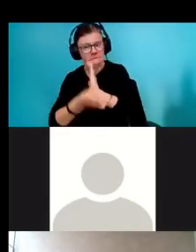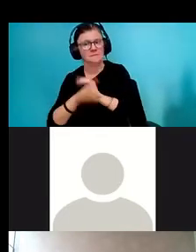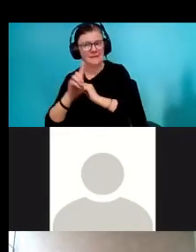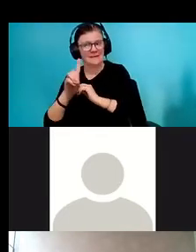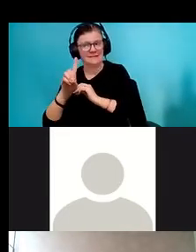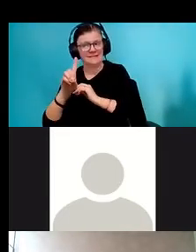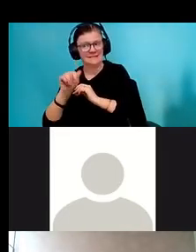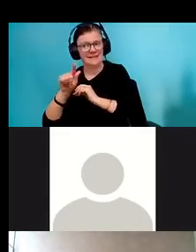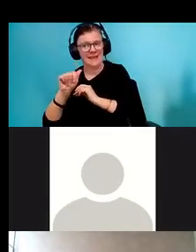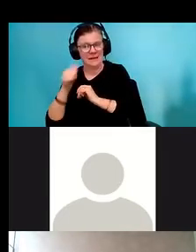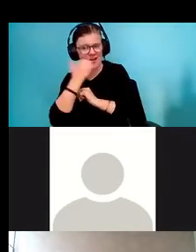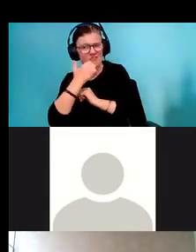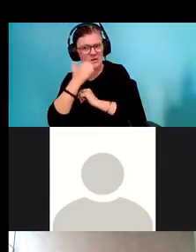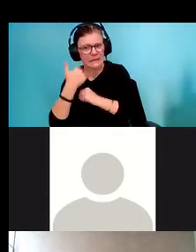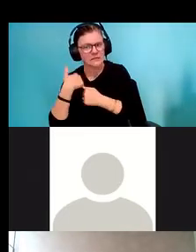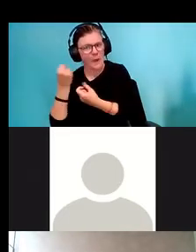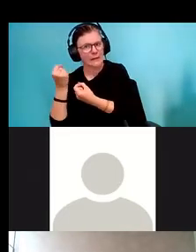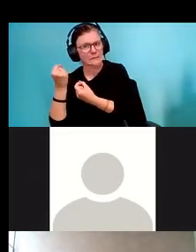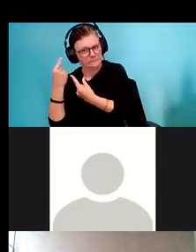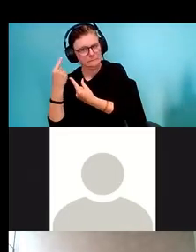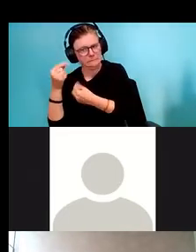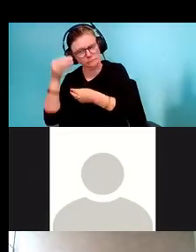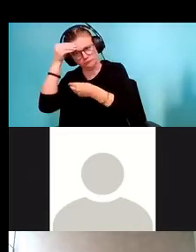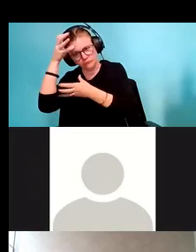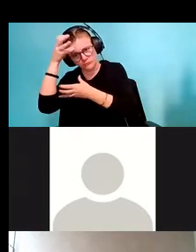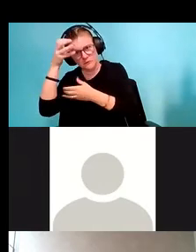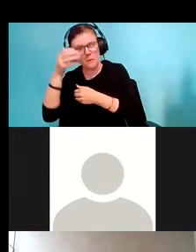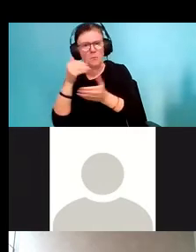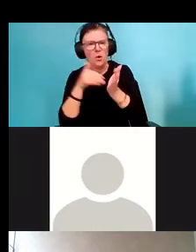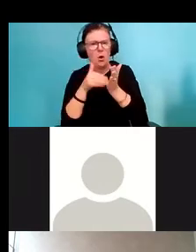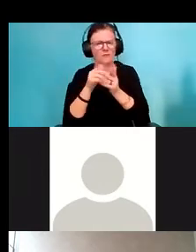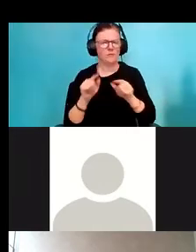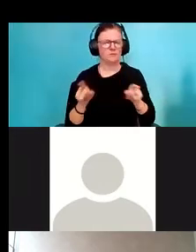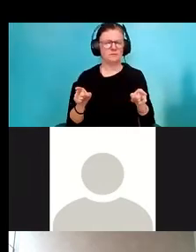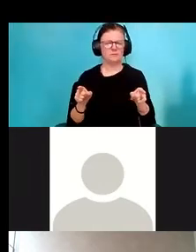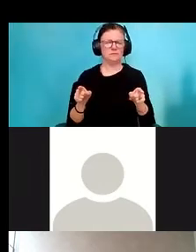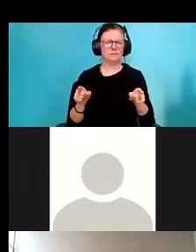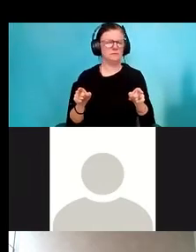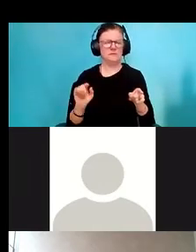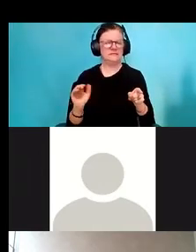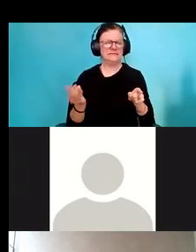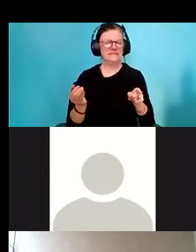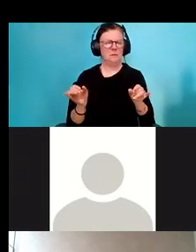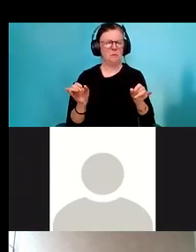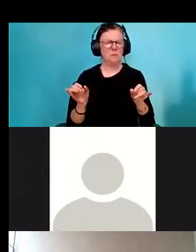as we are to wrap their minds around because it seems so simple, which in itself makes